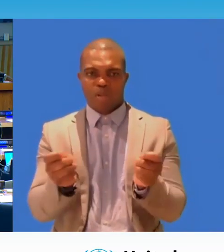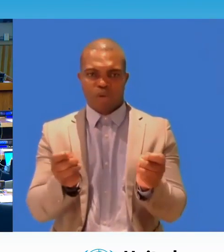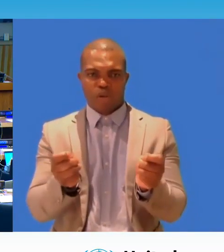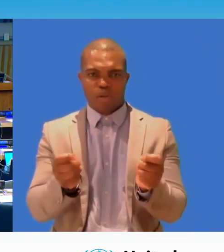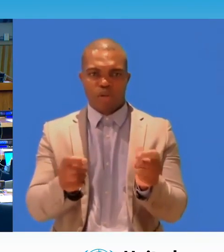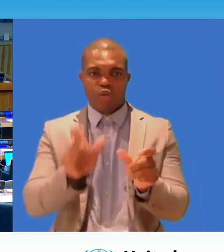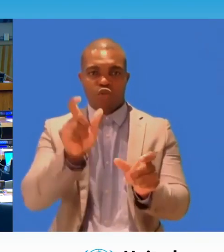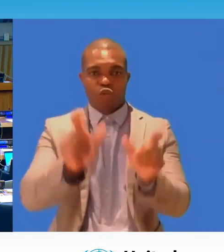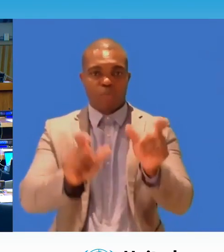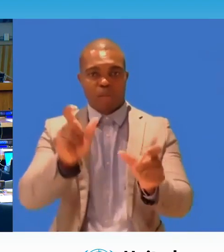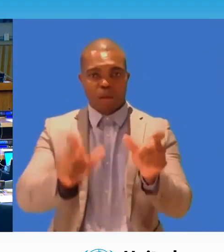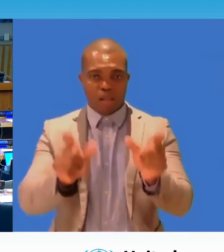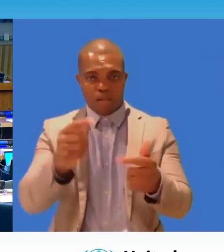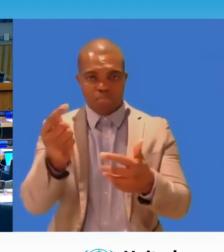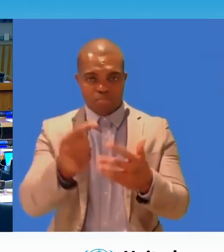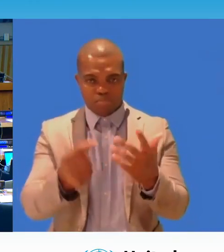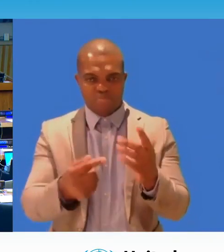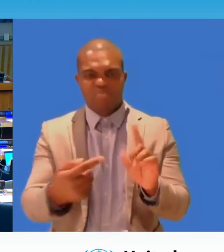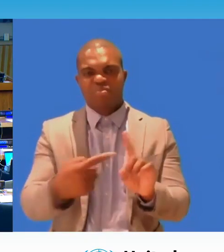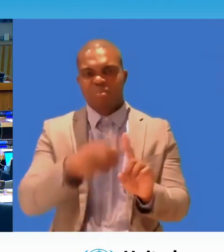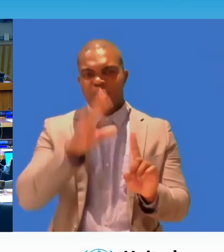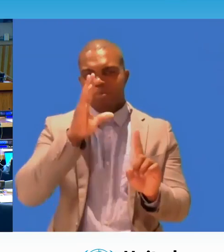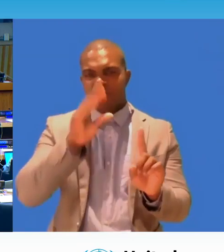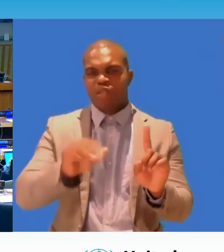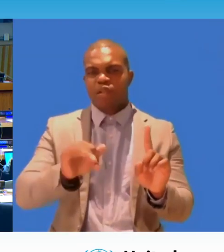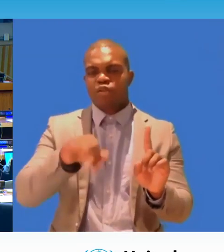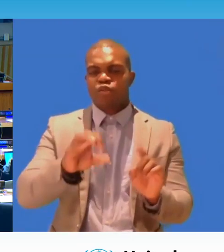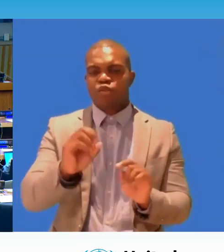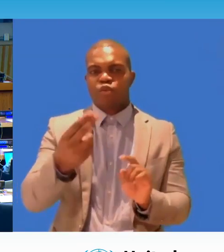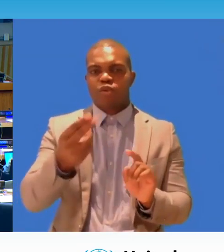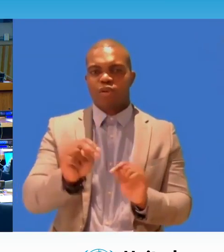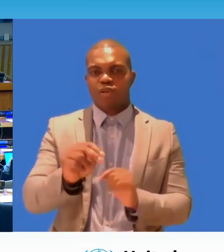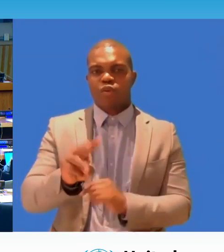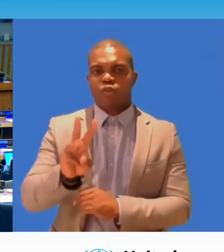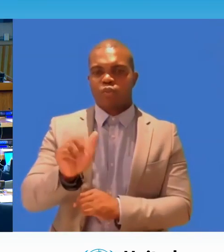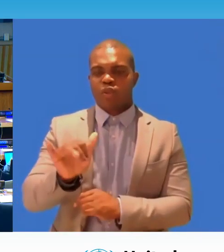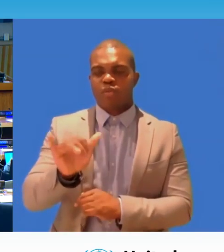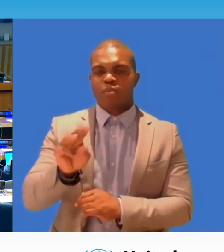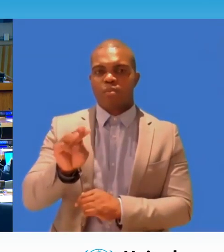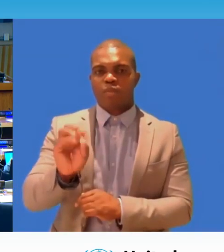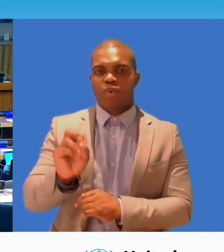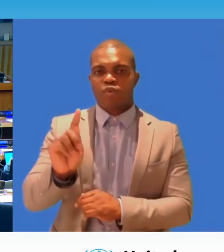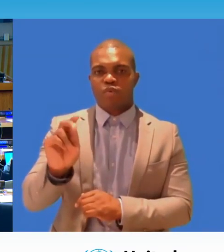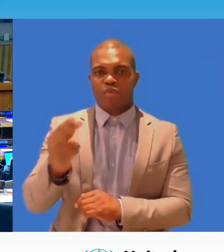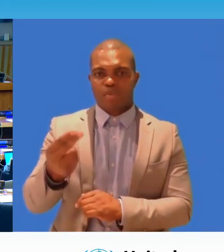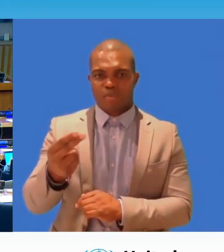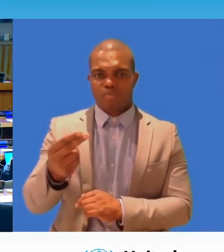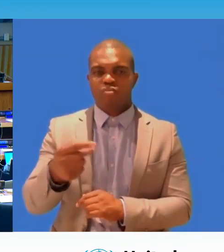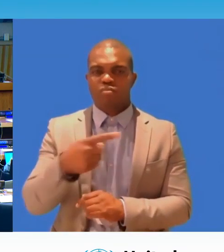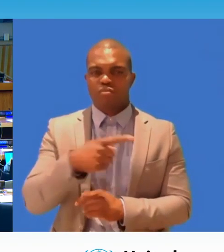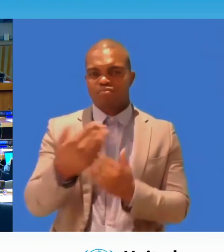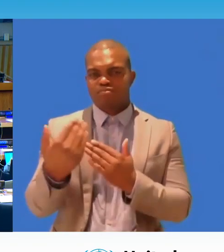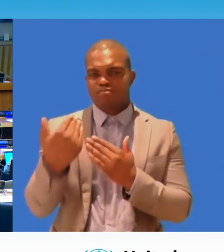charge division for inclusive Social Development department of economic and social Affairs daa Mr